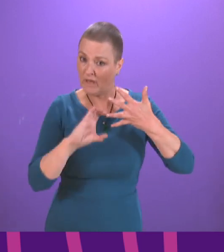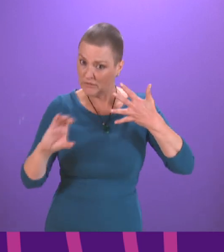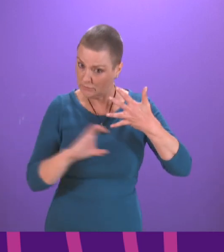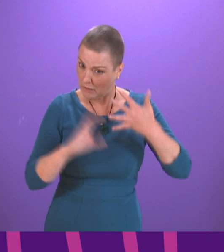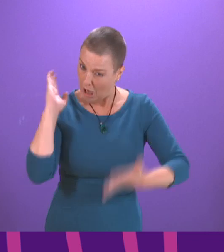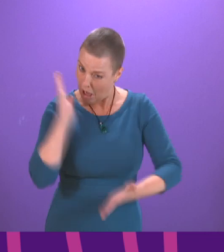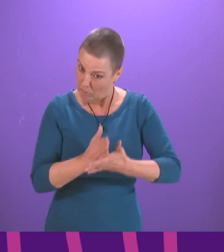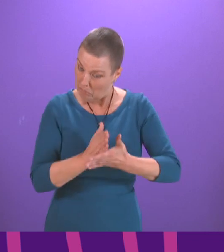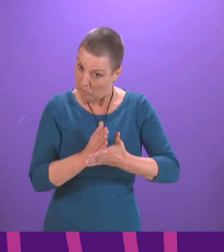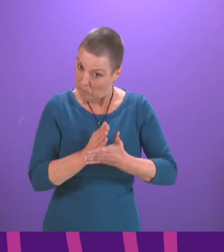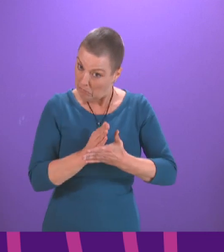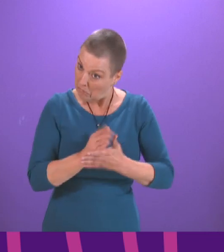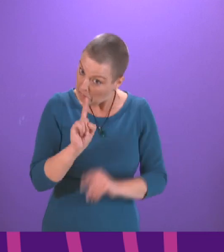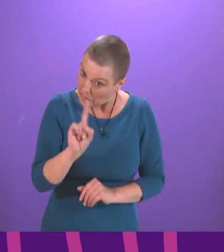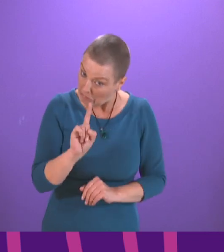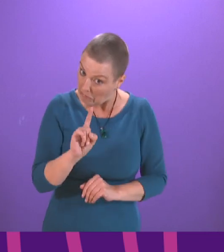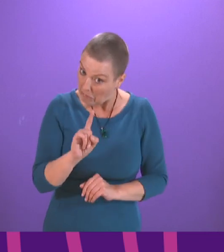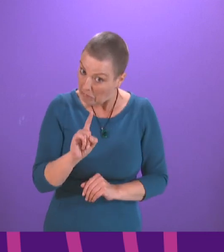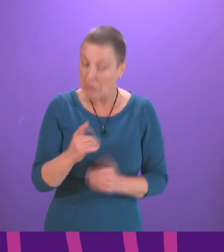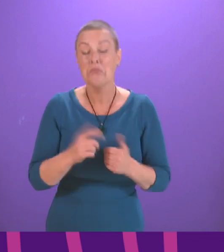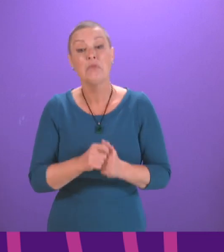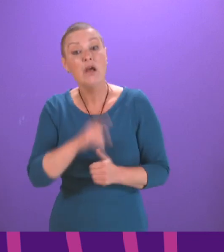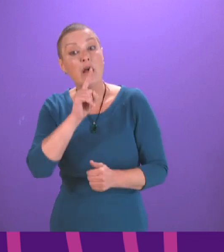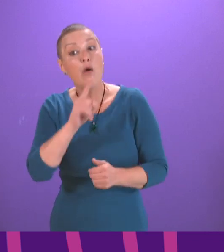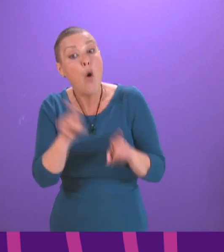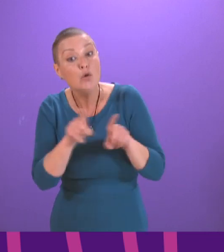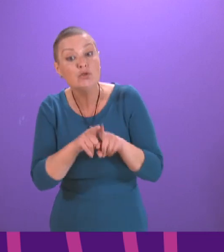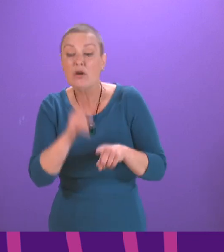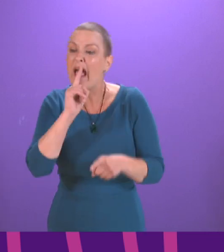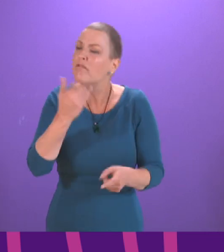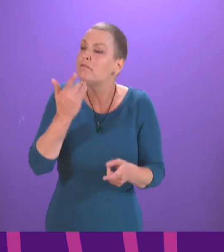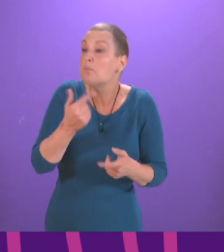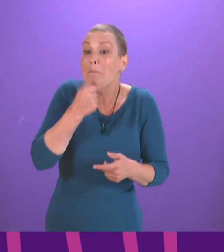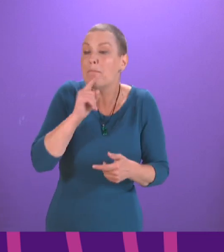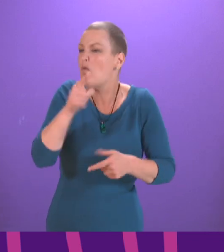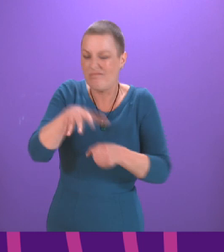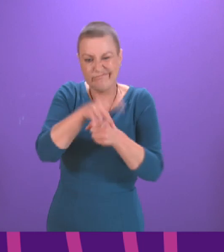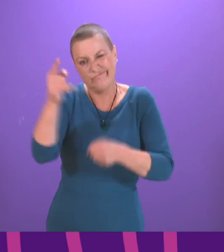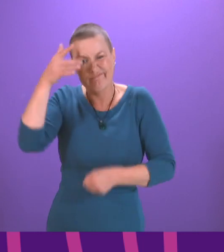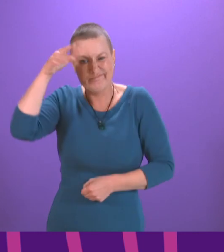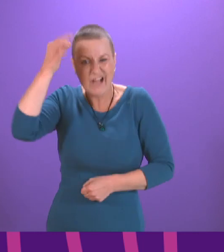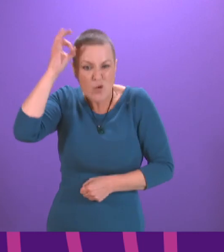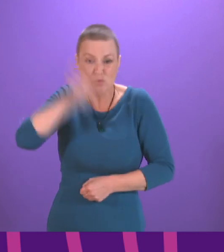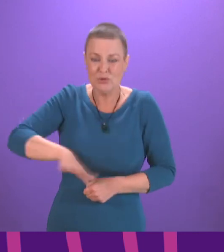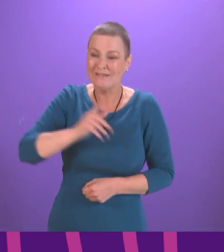Is that accurate and will there be additional funding for those local authorities that have